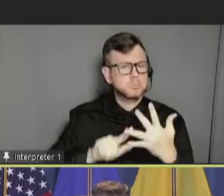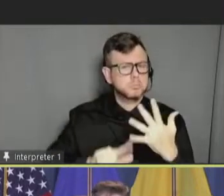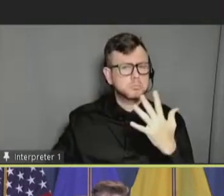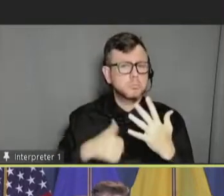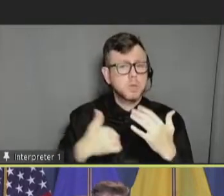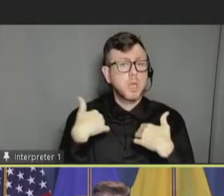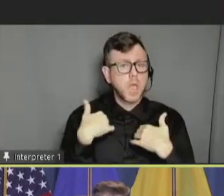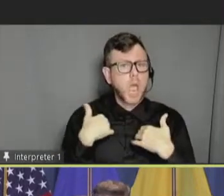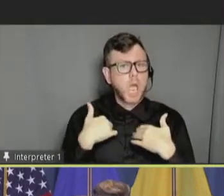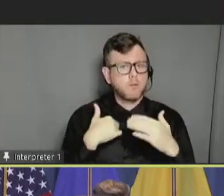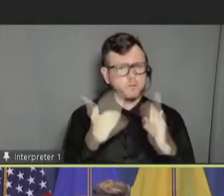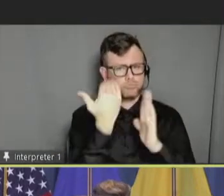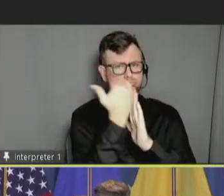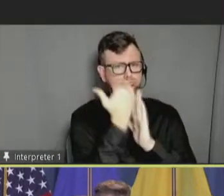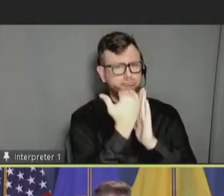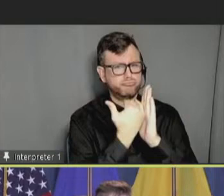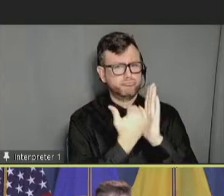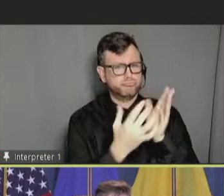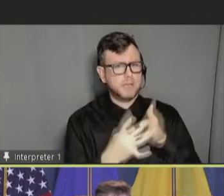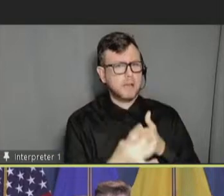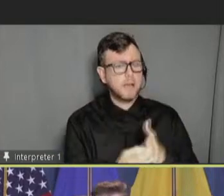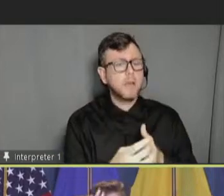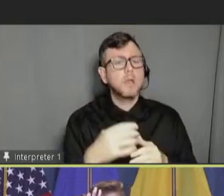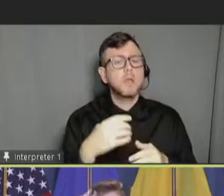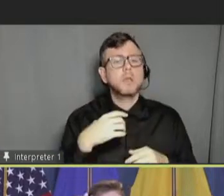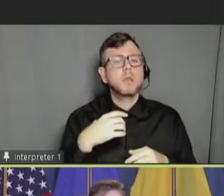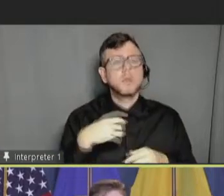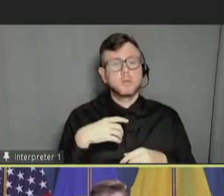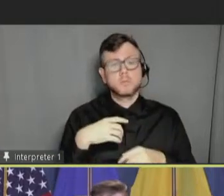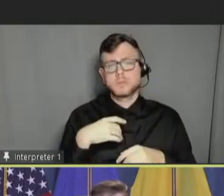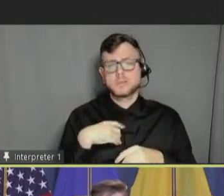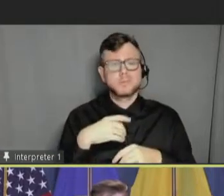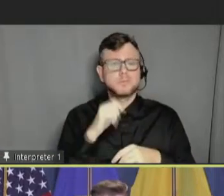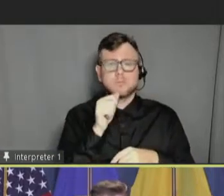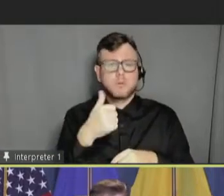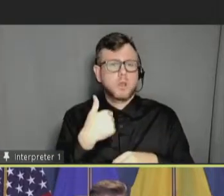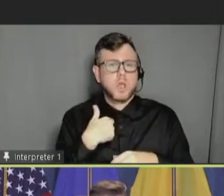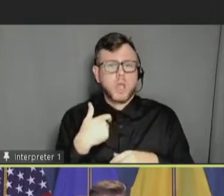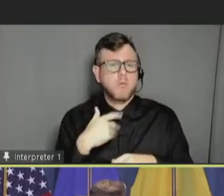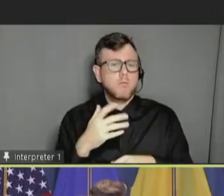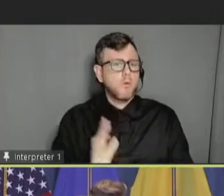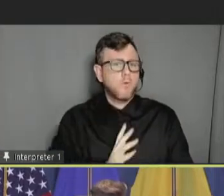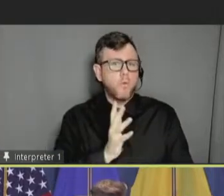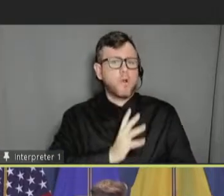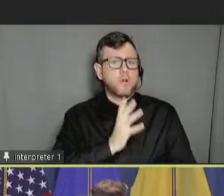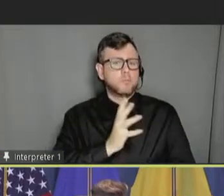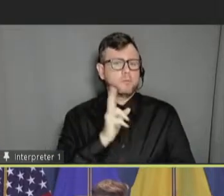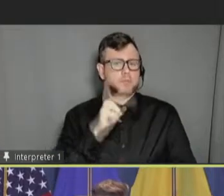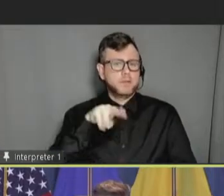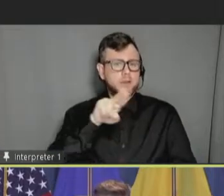guidelines and information, there is no evidence of a formal national strategy for this. And there